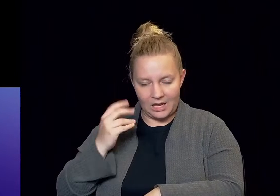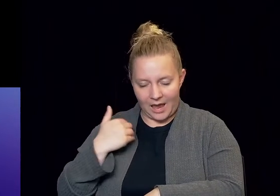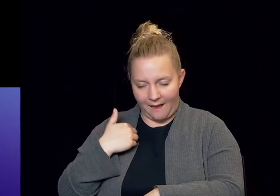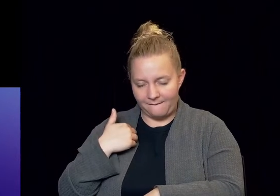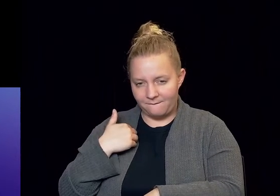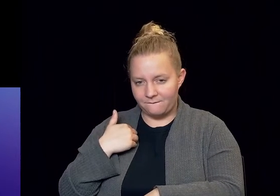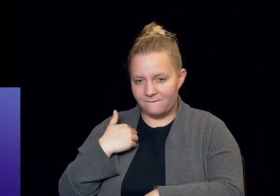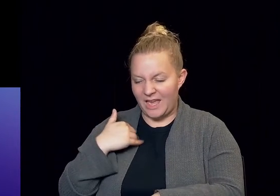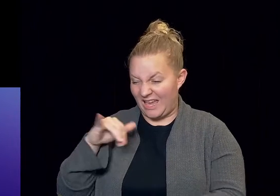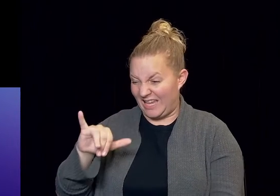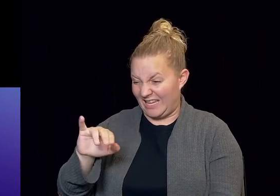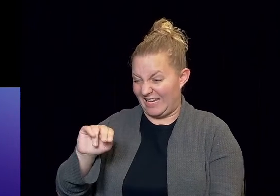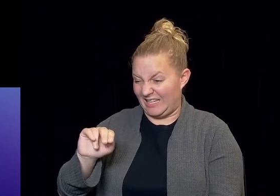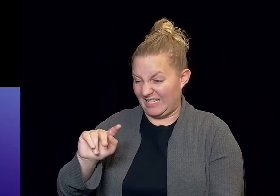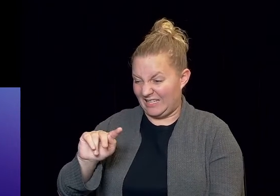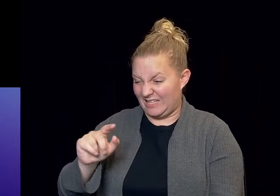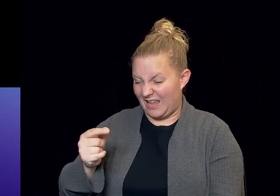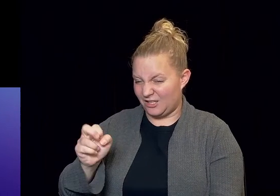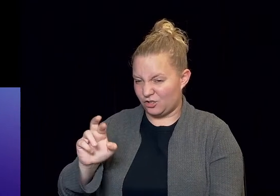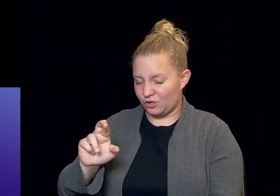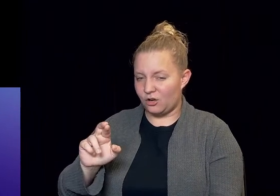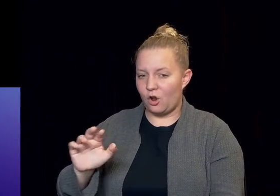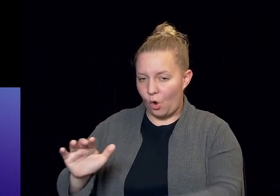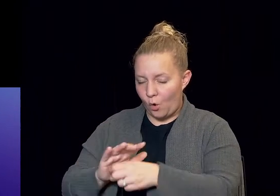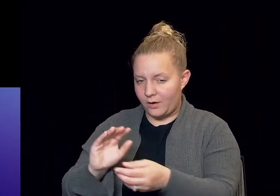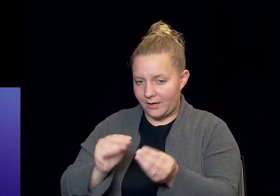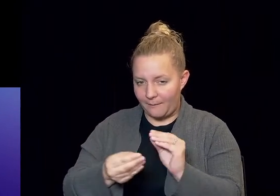integer or like a whole number, that number 5 and then 3/8